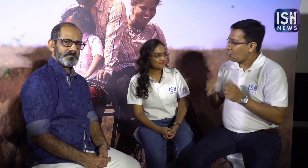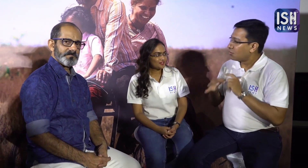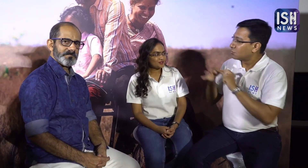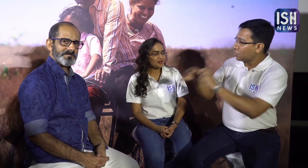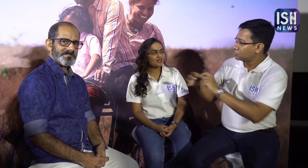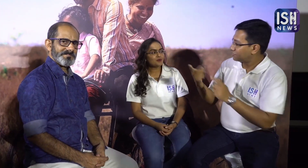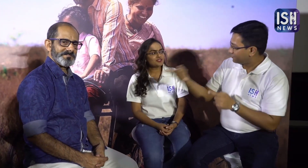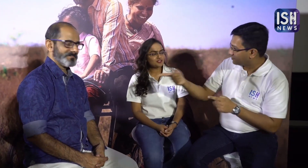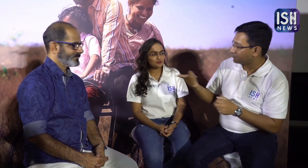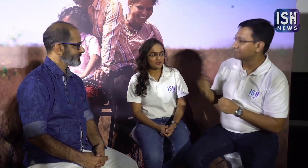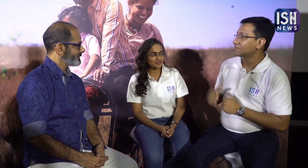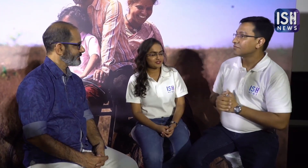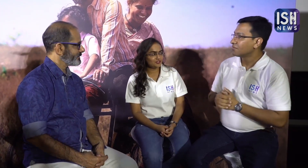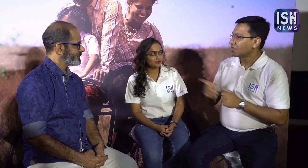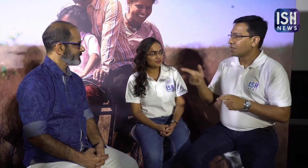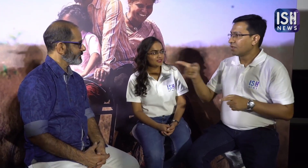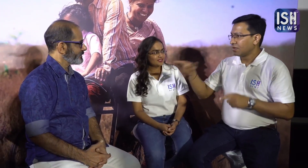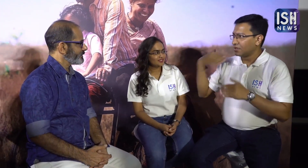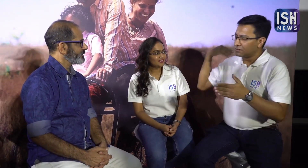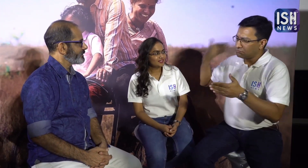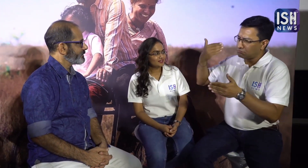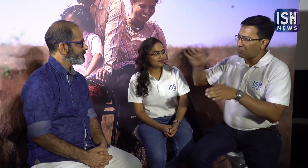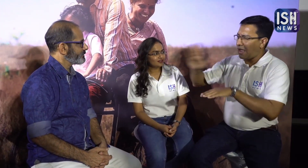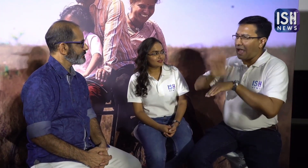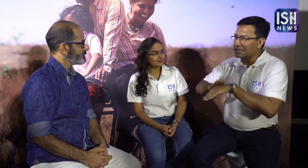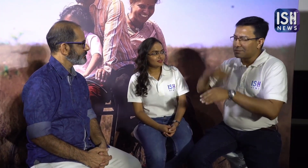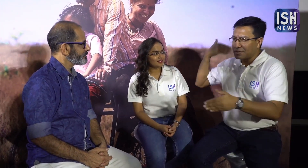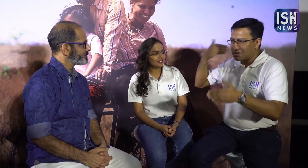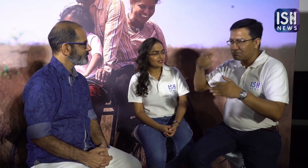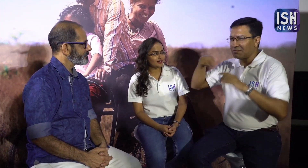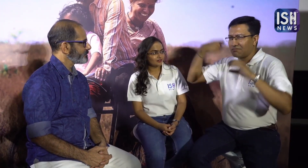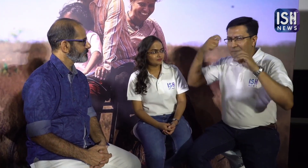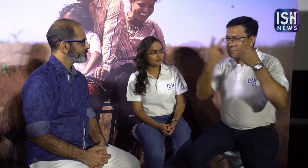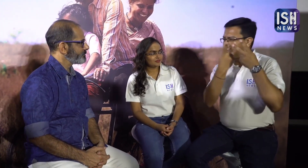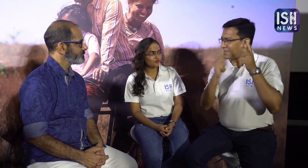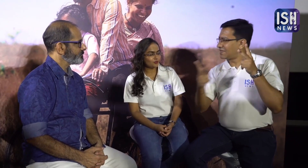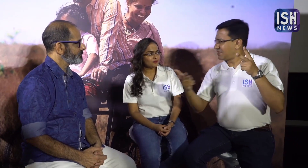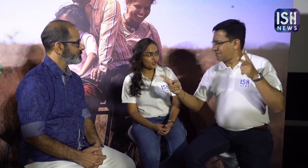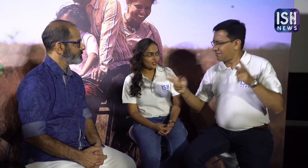My question to you is. You have had the experience of working on different films.